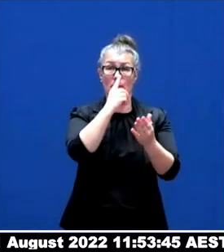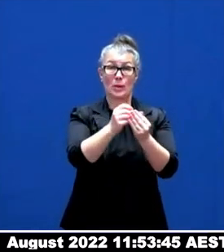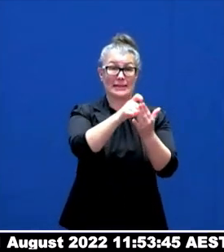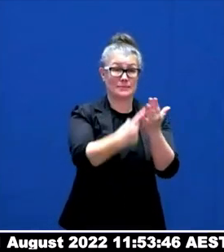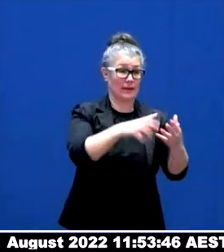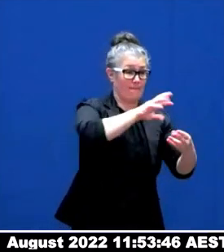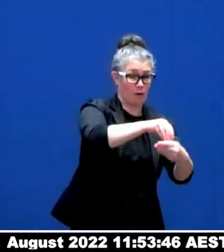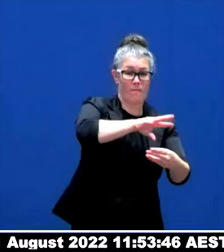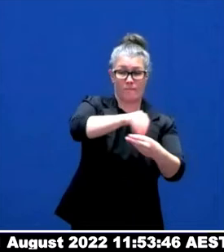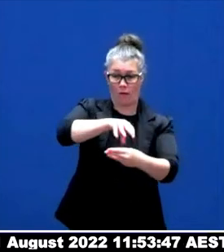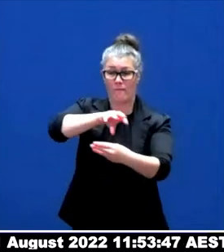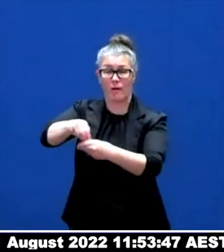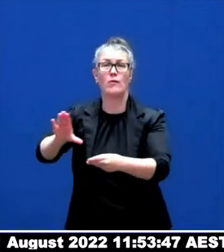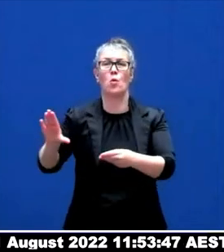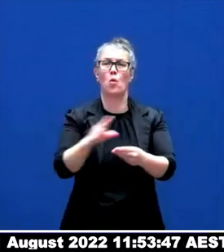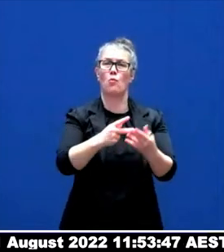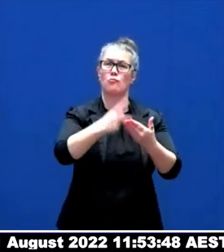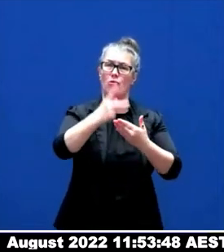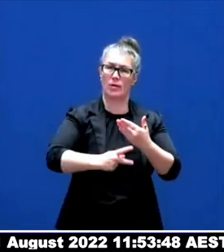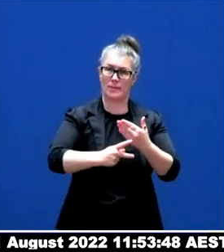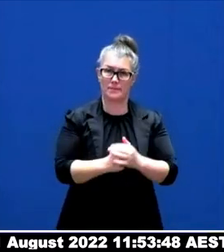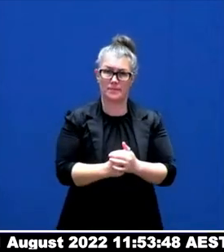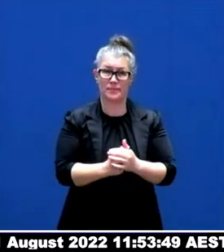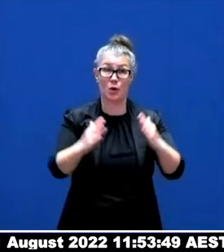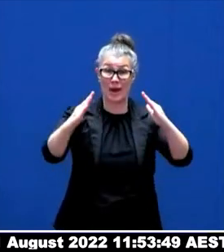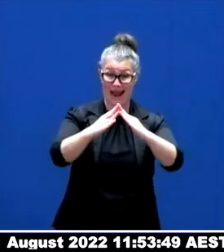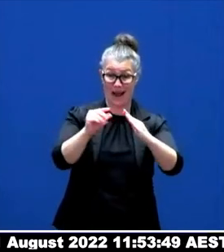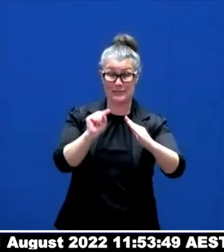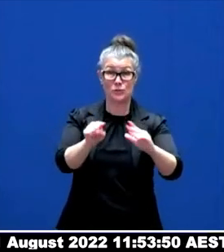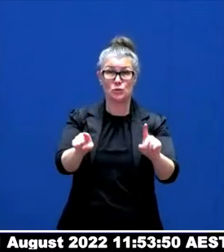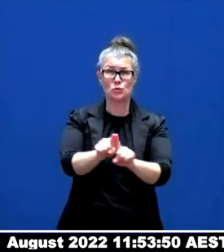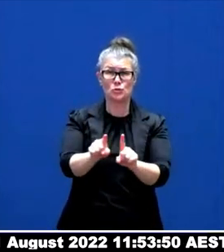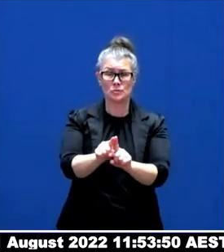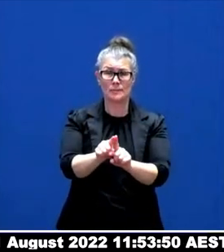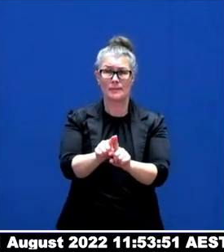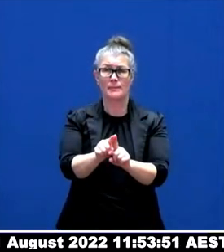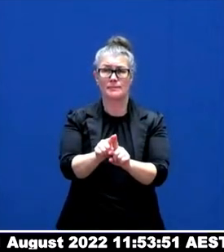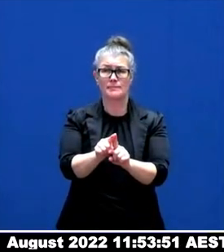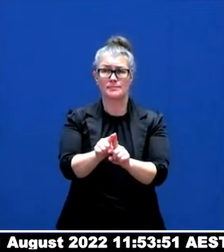And in disability in the Housing Operations arm, there's also a focus there for people